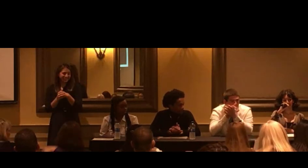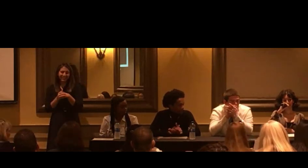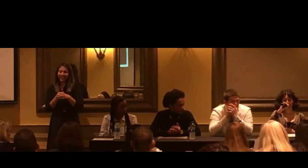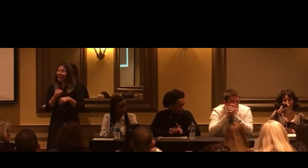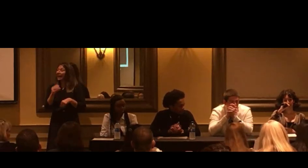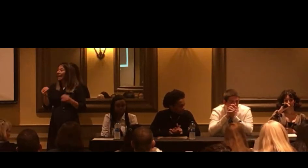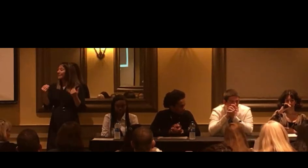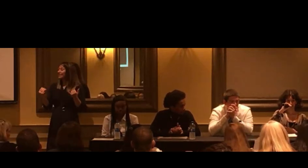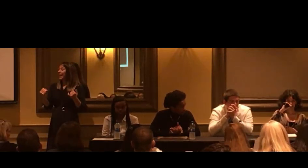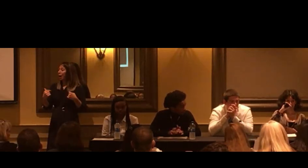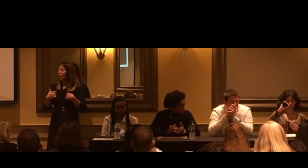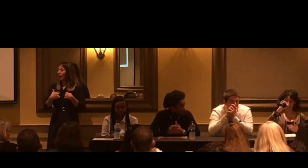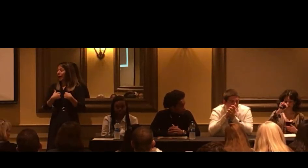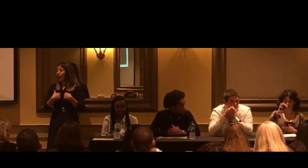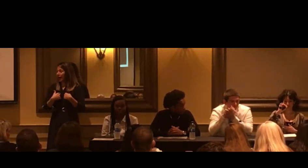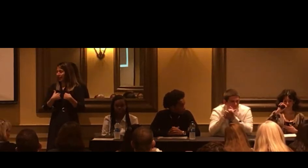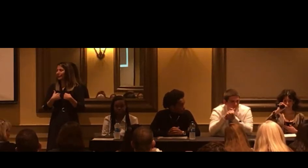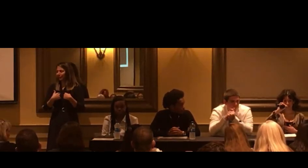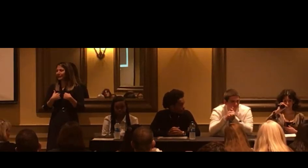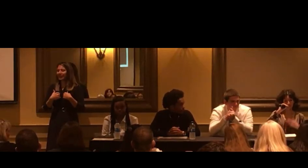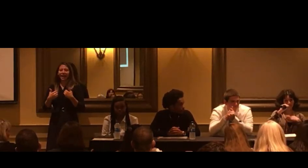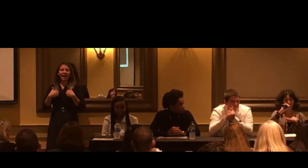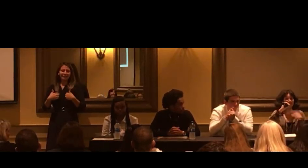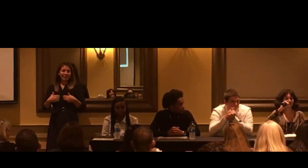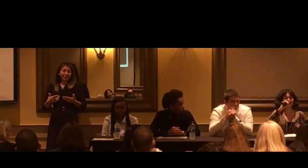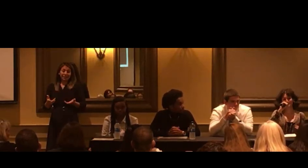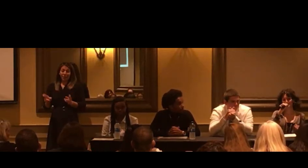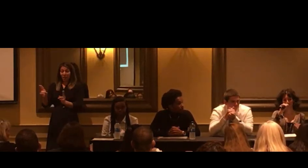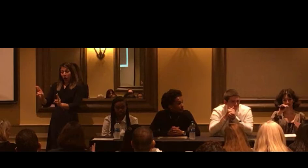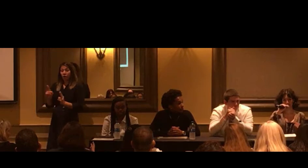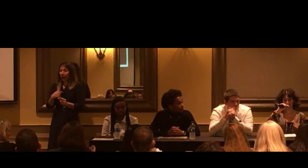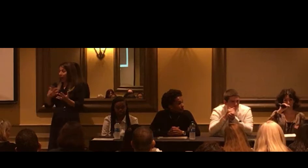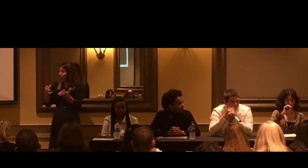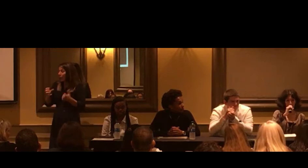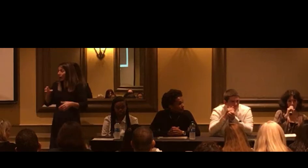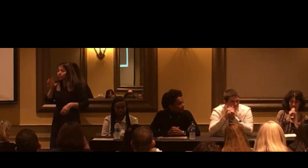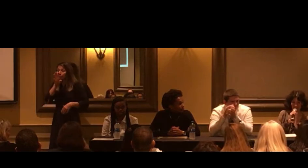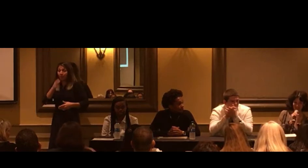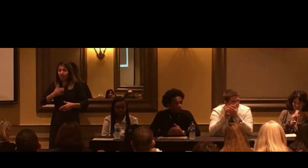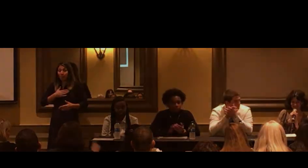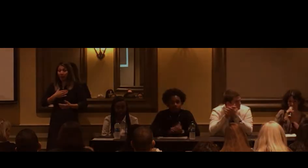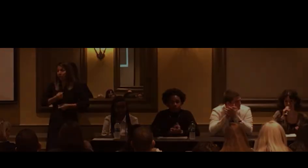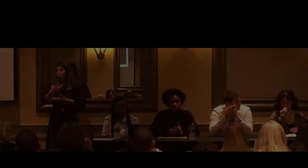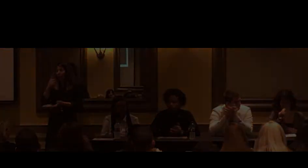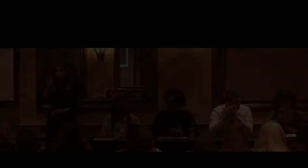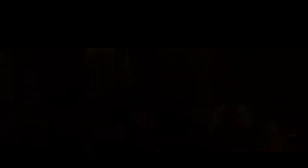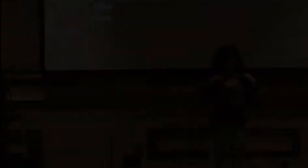And now I have the honor of, I would actually like to do my piece for you.